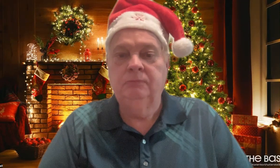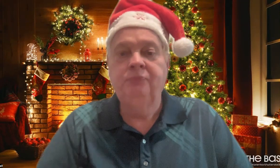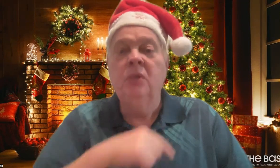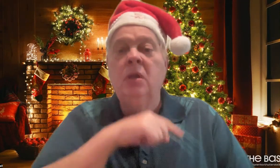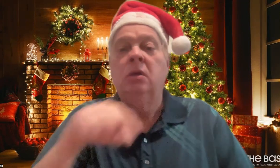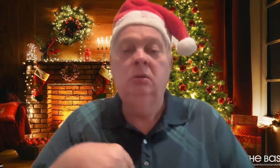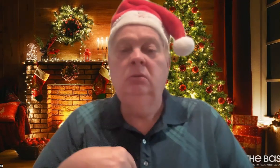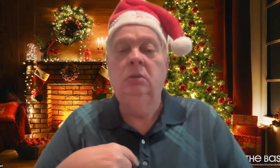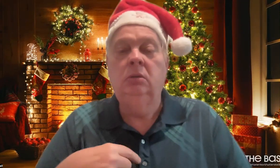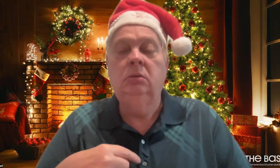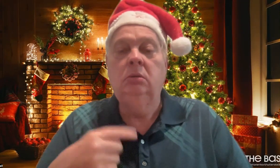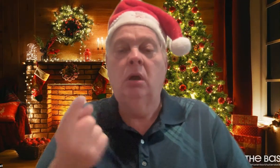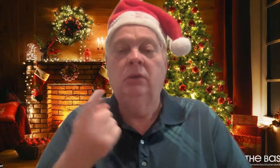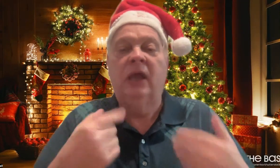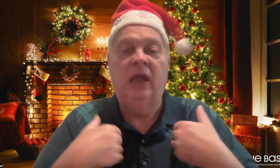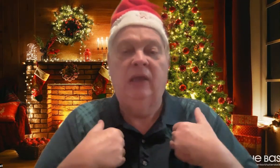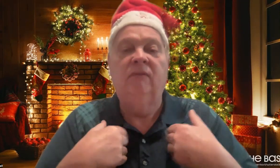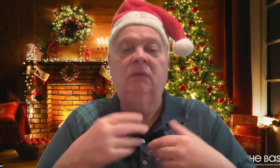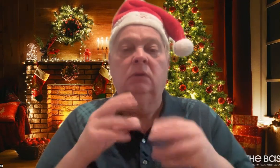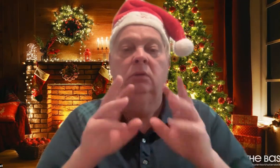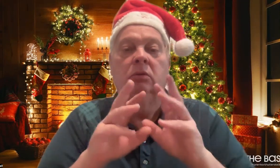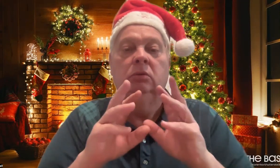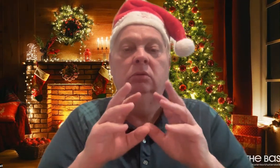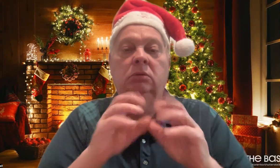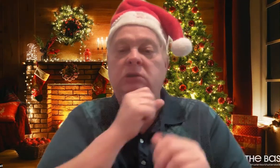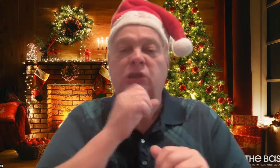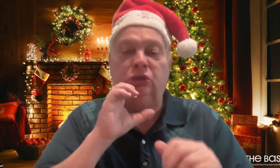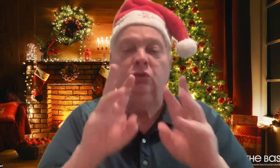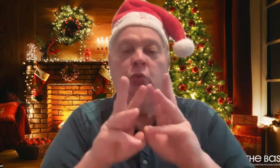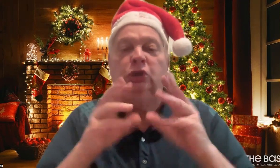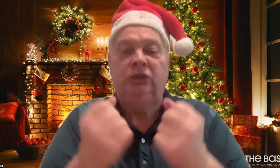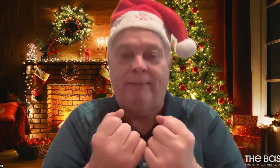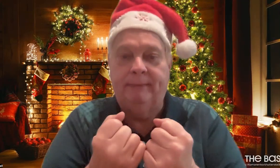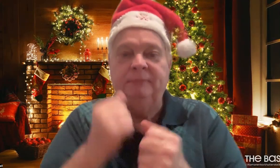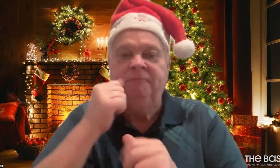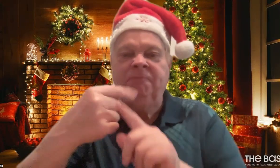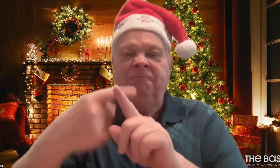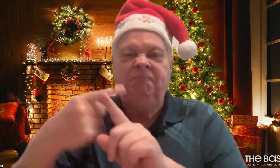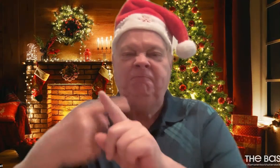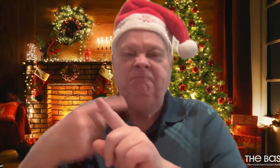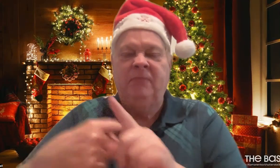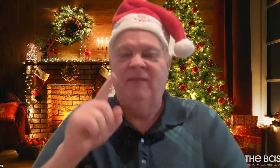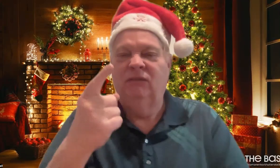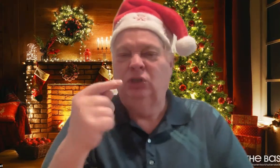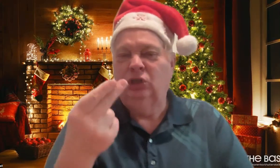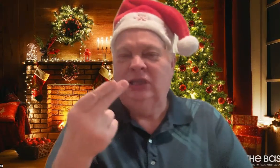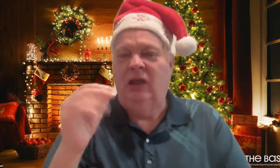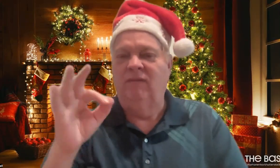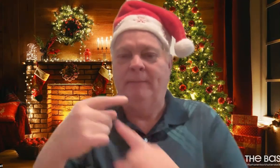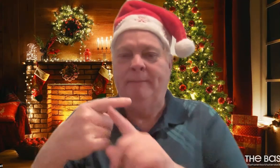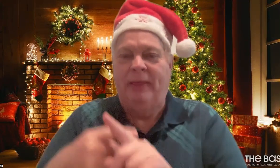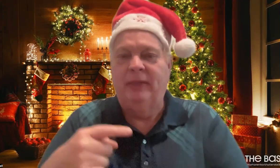We always have Senior Workshops on the first Thursday of each month